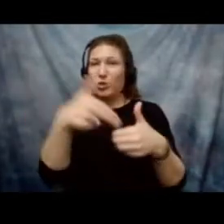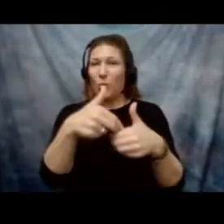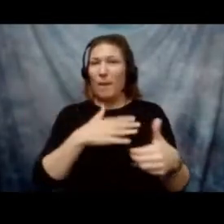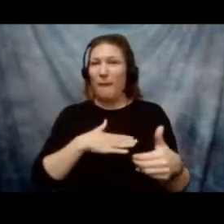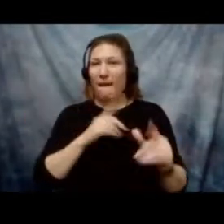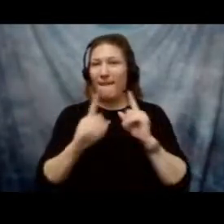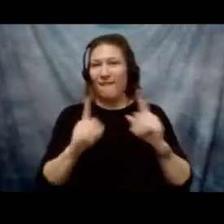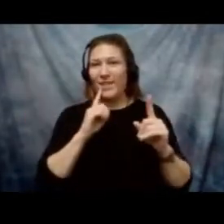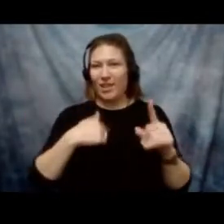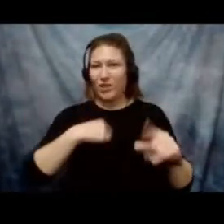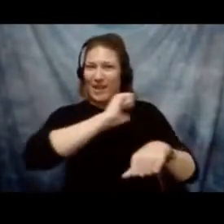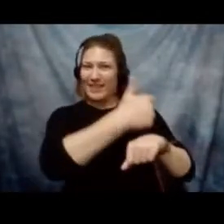it'll be on my phone